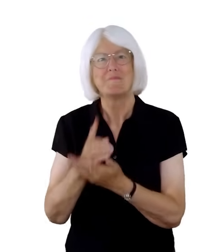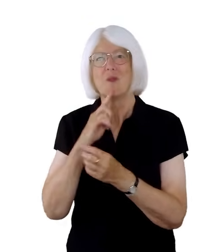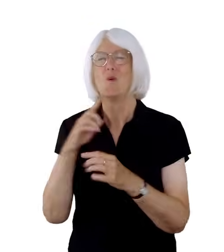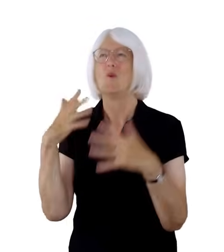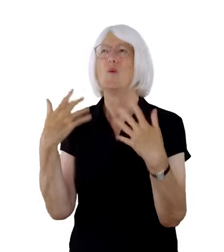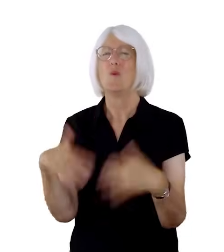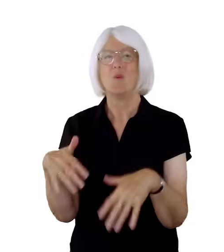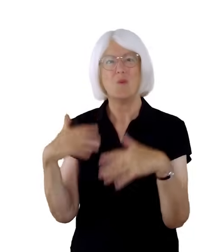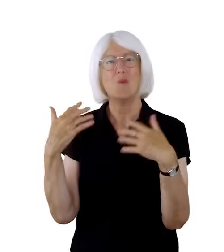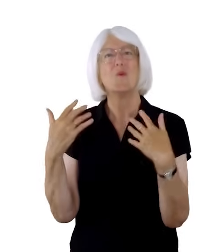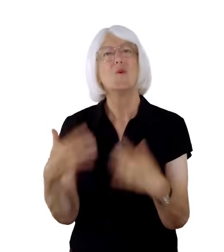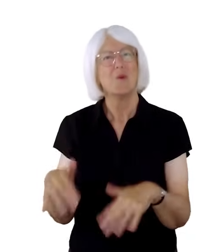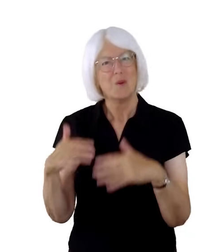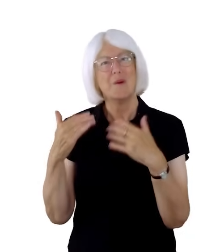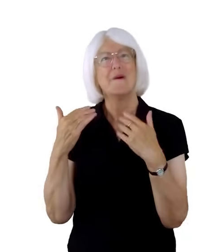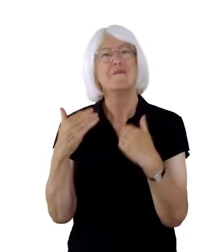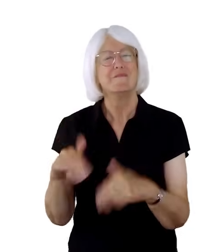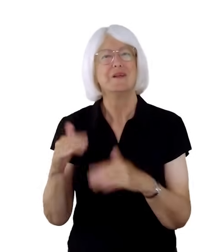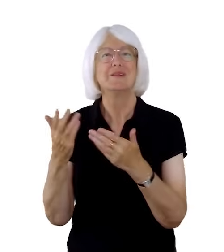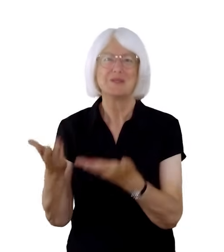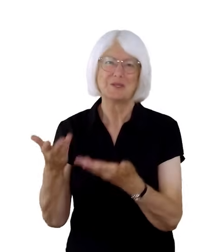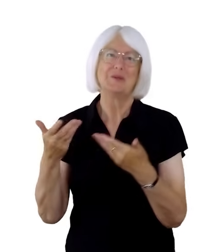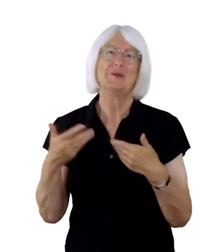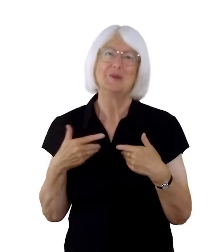Altogether wonderful to me